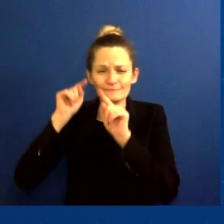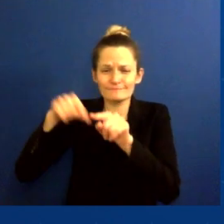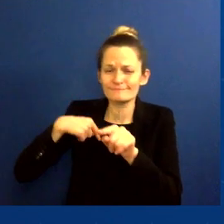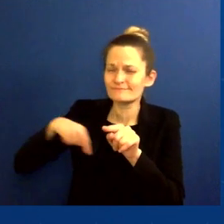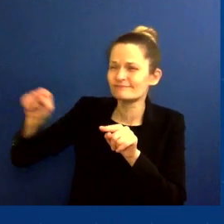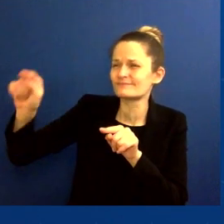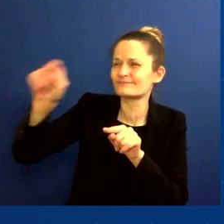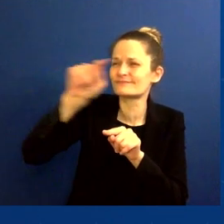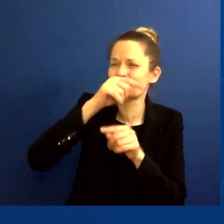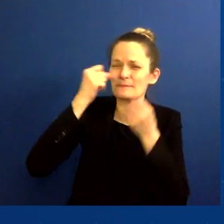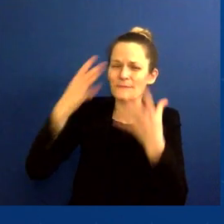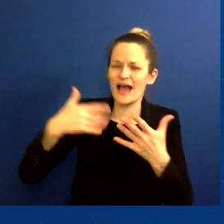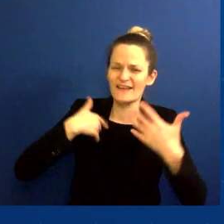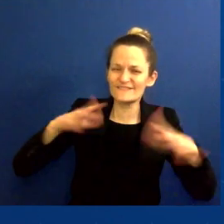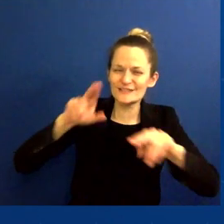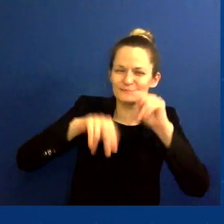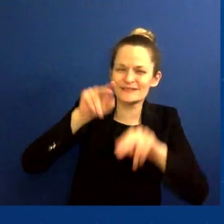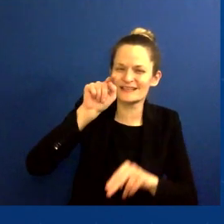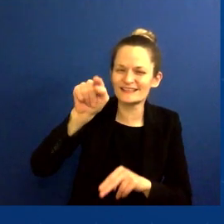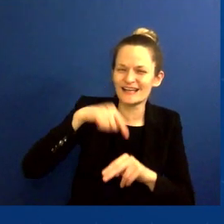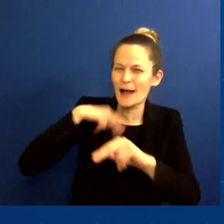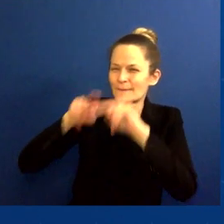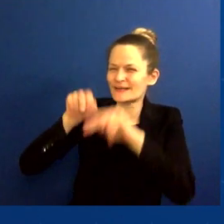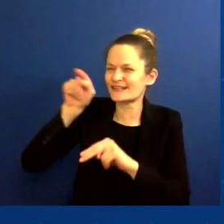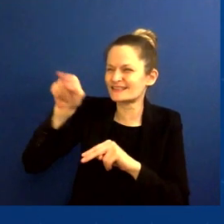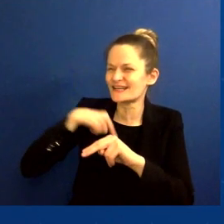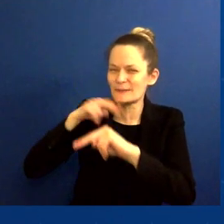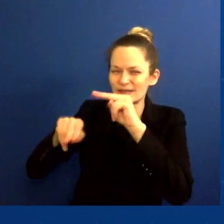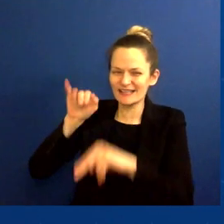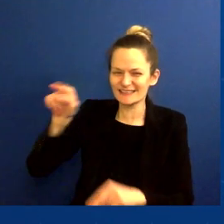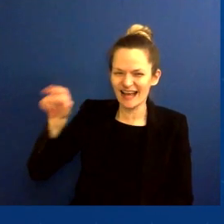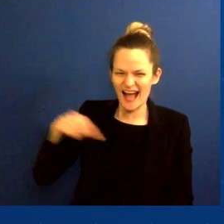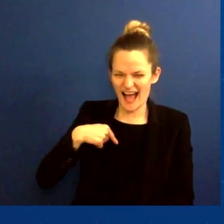I can point to the shimmering glass windows at DC Wolf and say, I put those in.